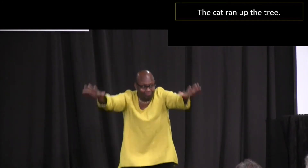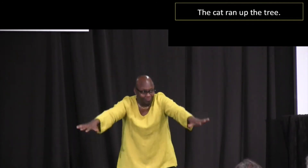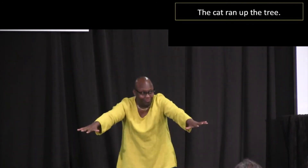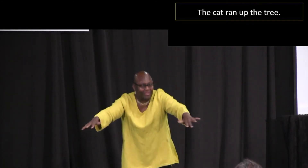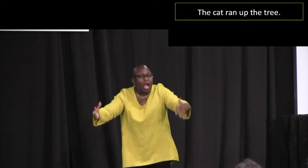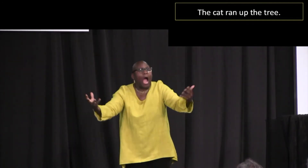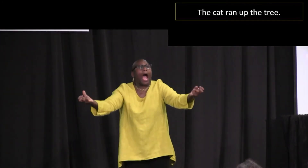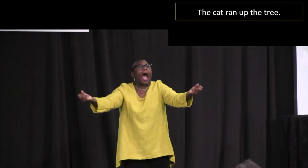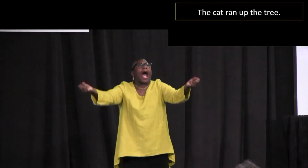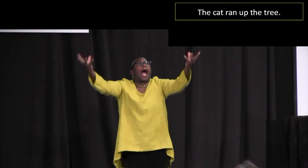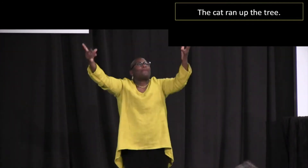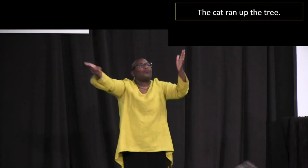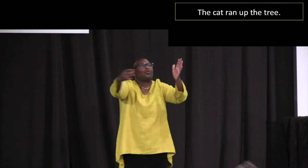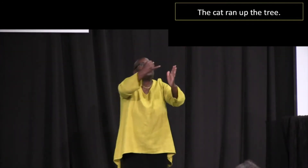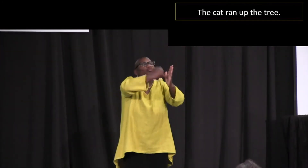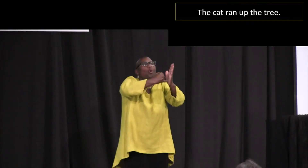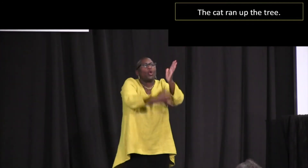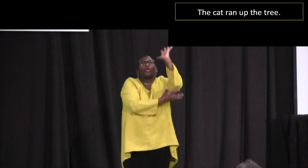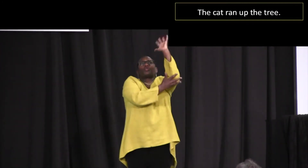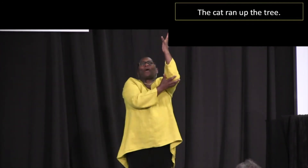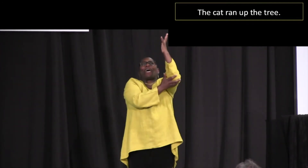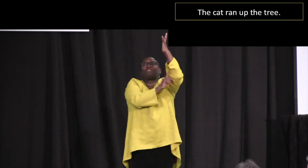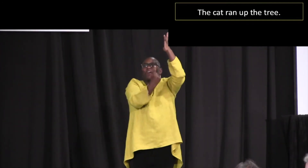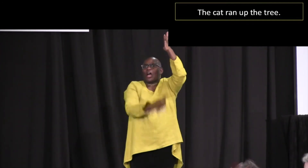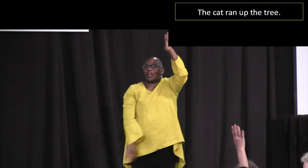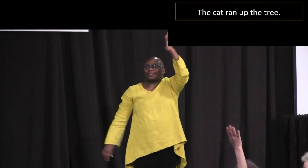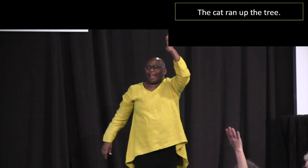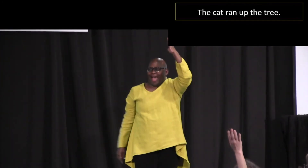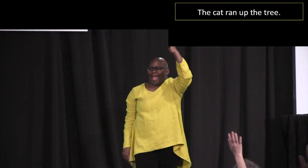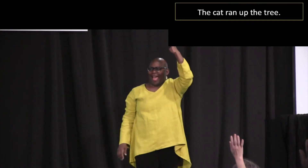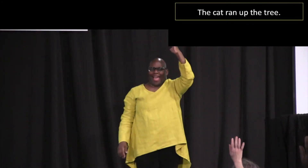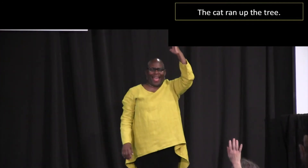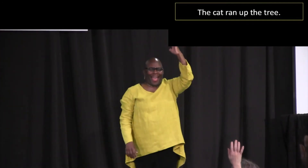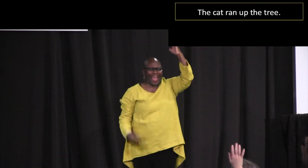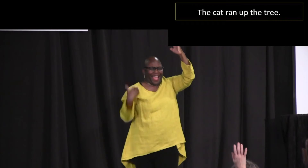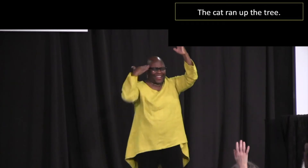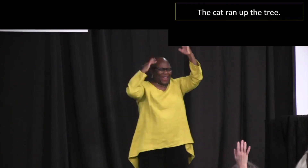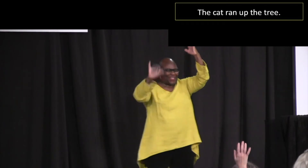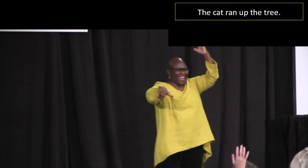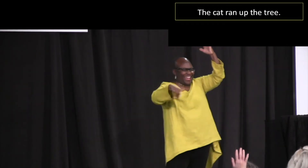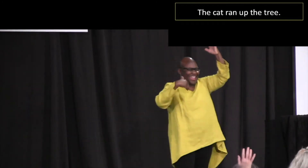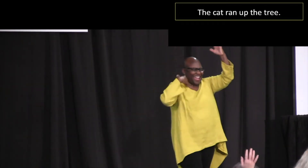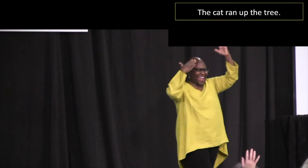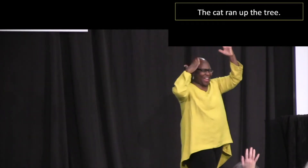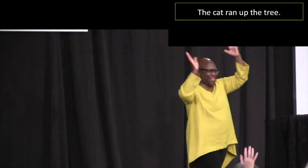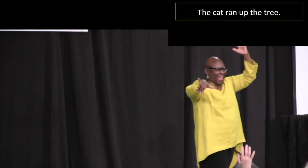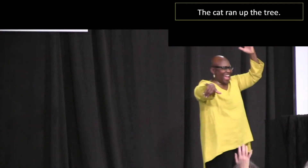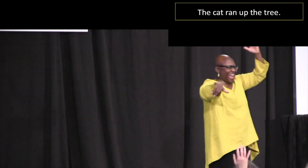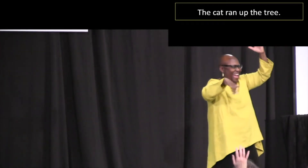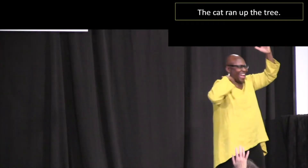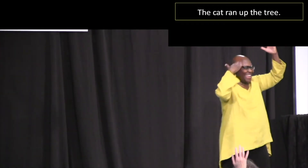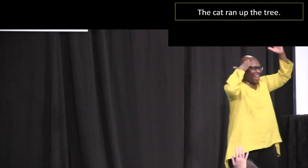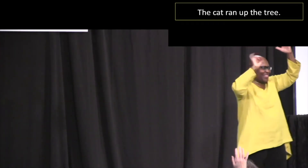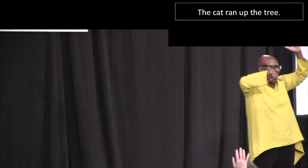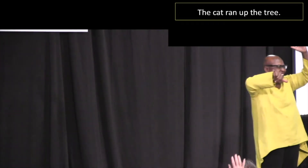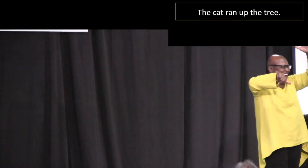I want to make sure that I repeat your answers so everyone can see. How many of you drew the cat first?